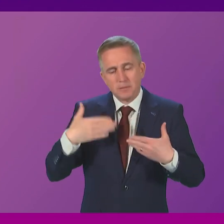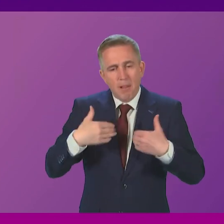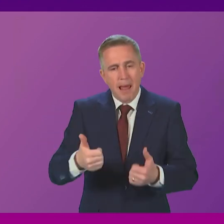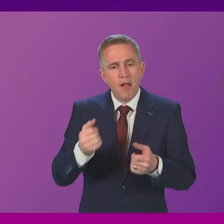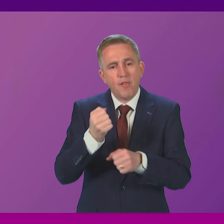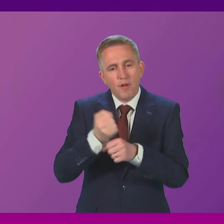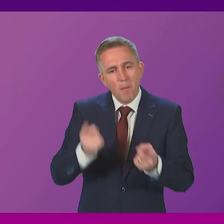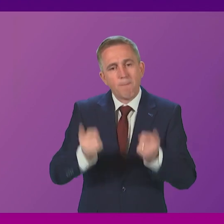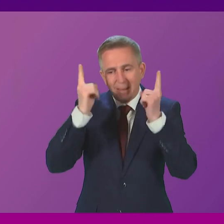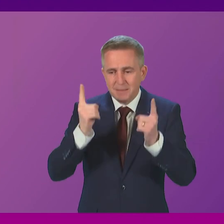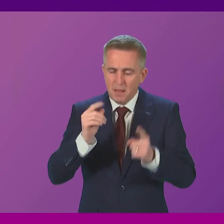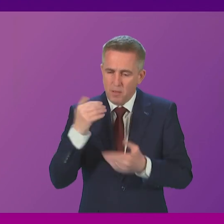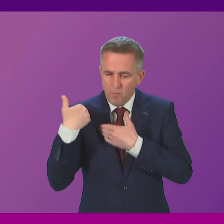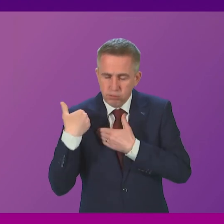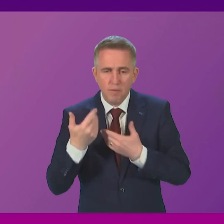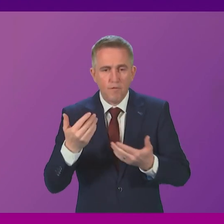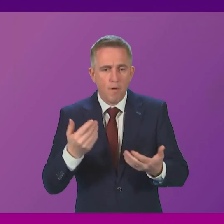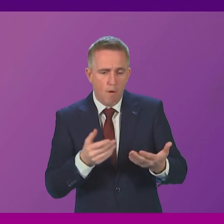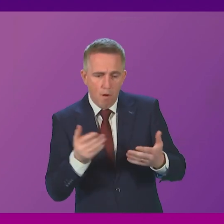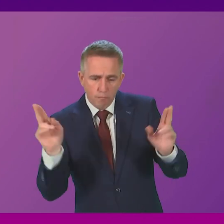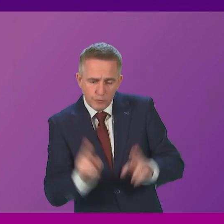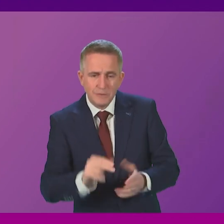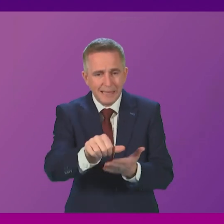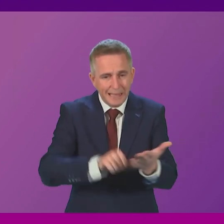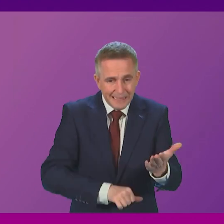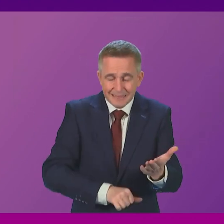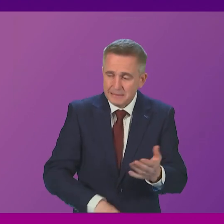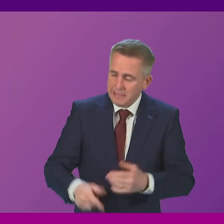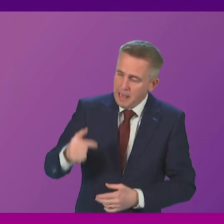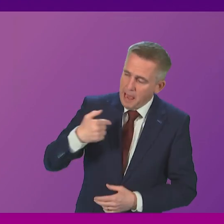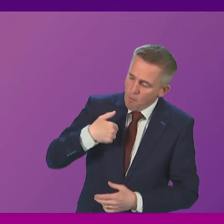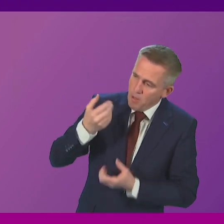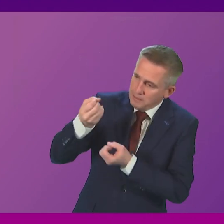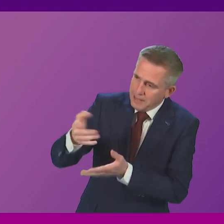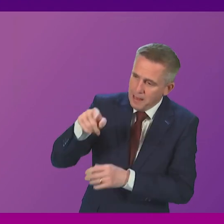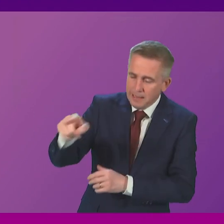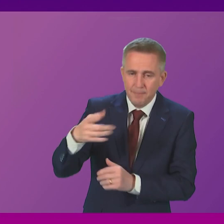waiting lists; about the desperate need for more support and meaningful care pathways